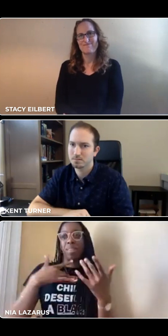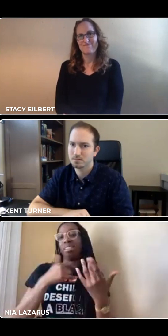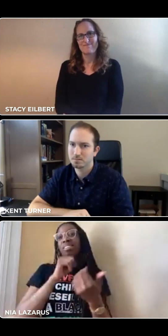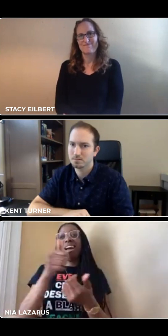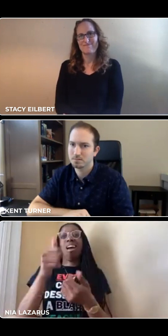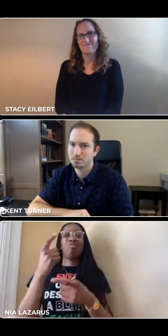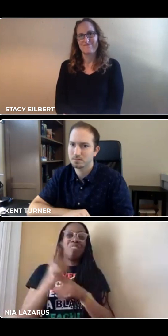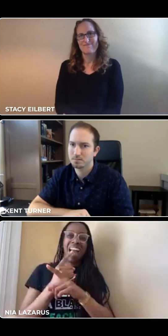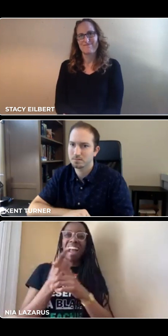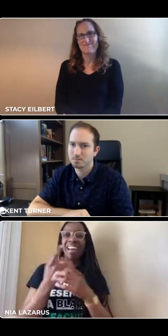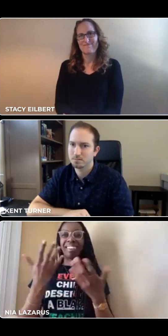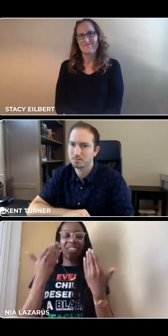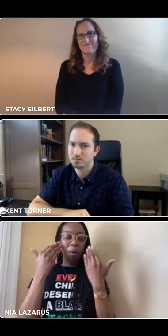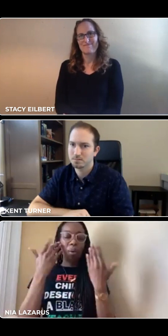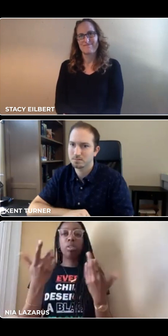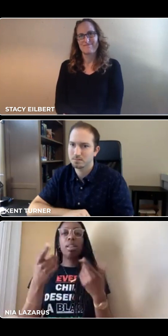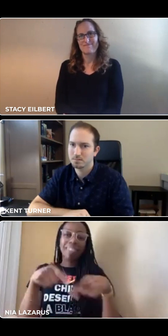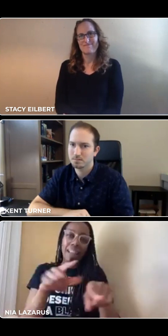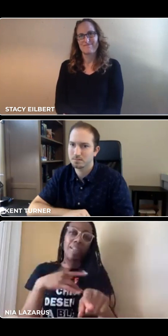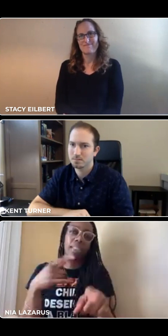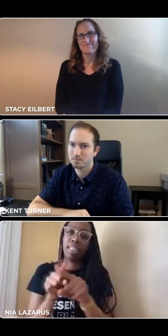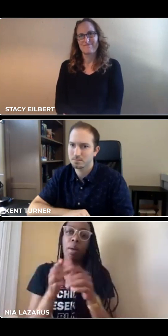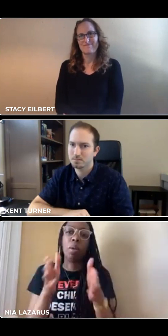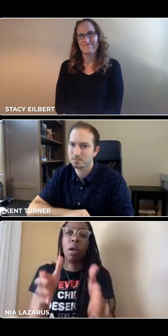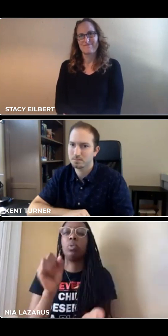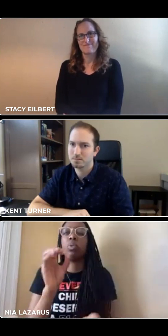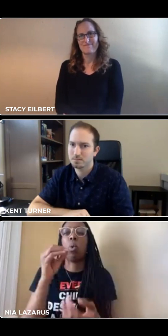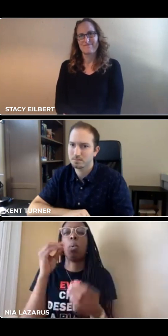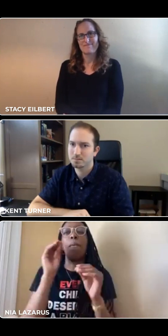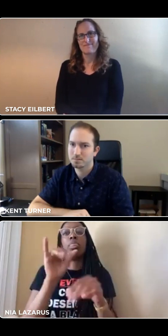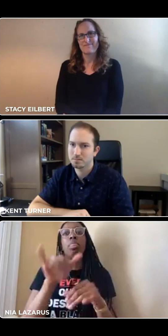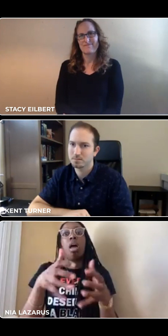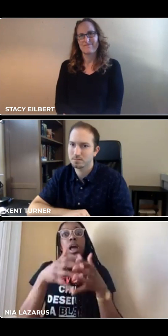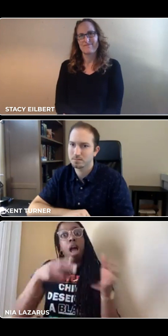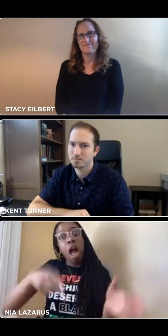adults, we know if we're overwhelmed and we're trying to deal with this. And it's just not